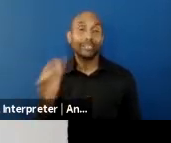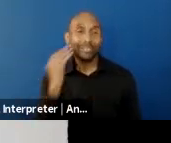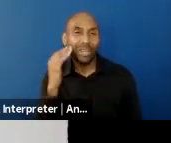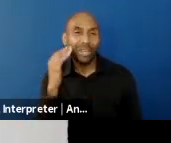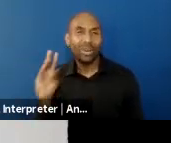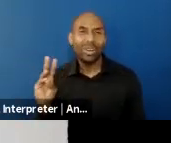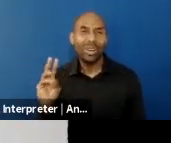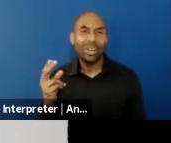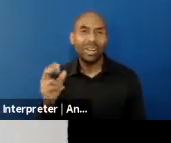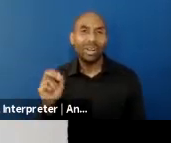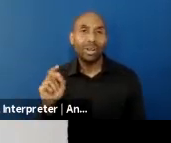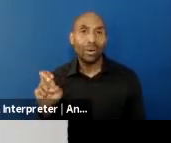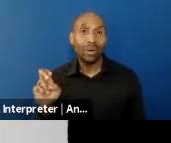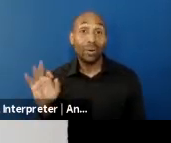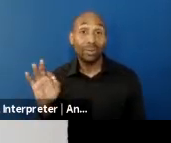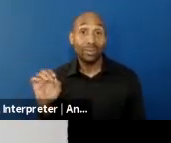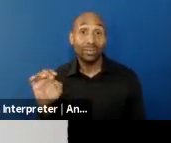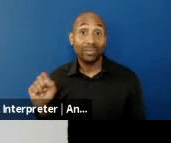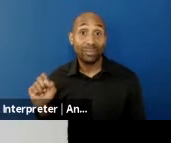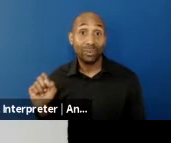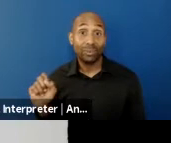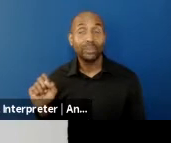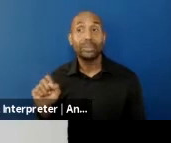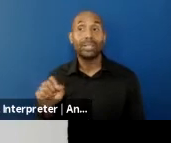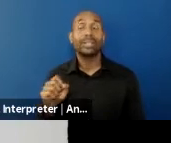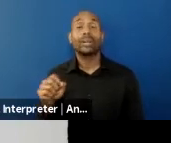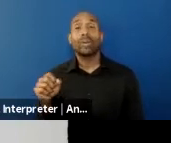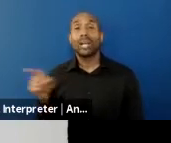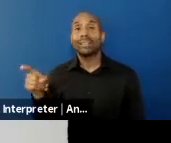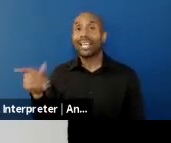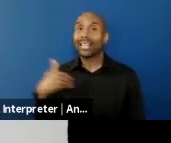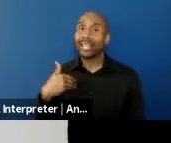It had the best produce, meat, fresh fish.